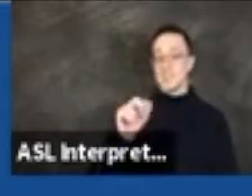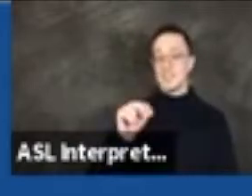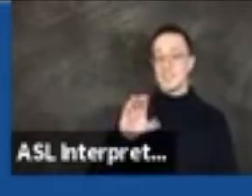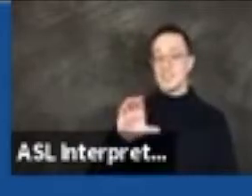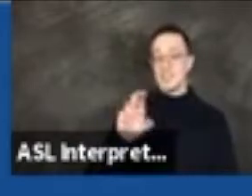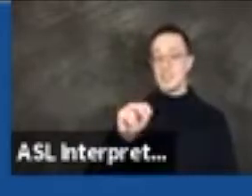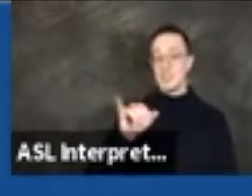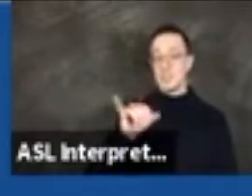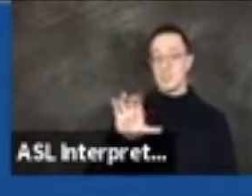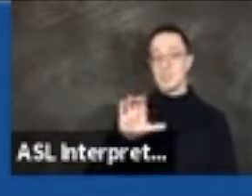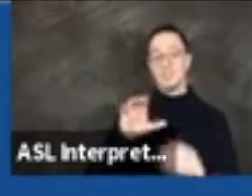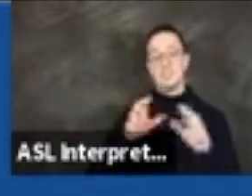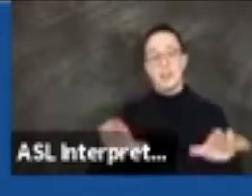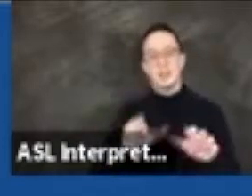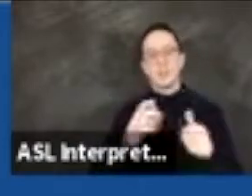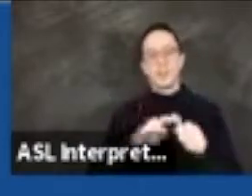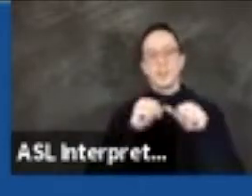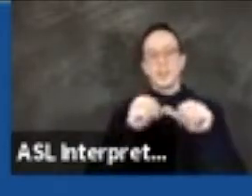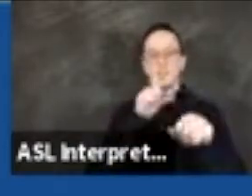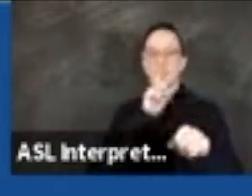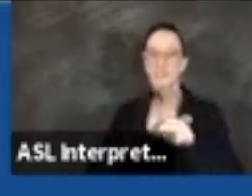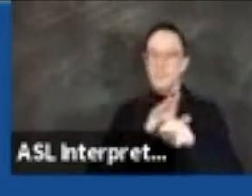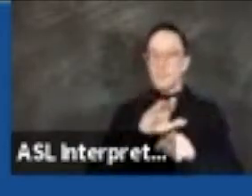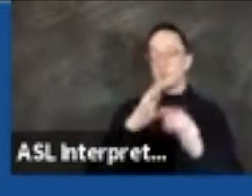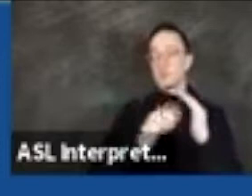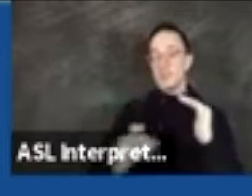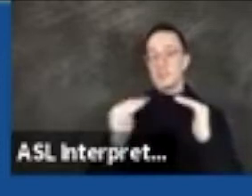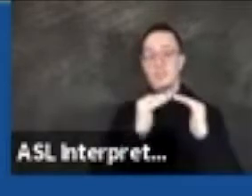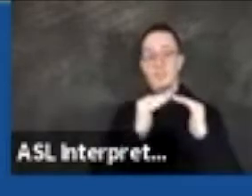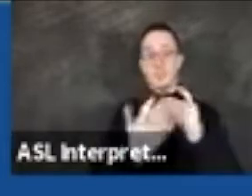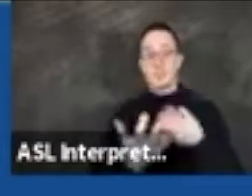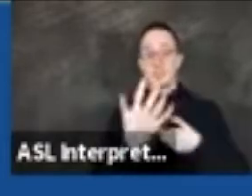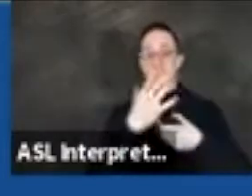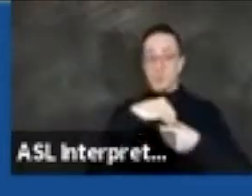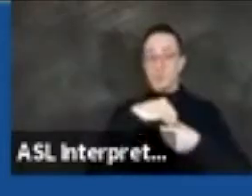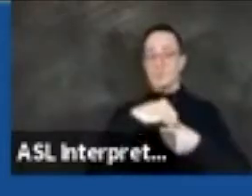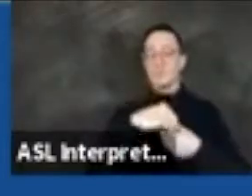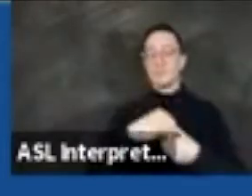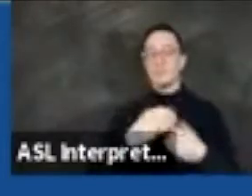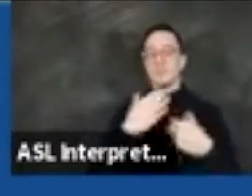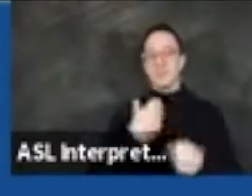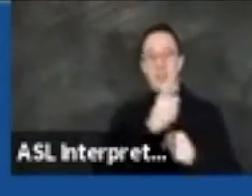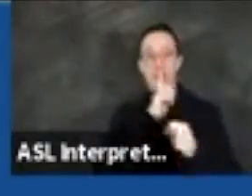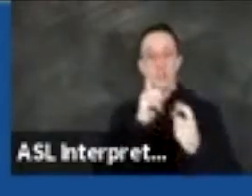EQUITY AND INCLUSION AGENDAS TO SERVE THE FIELD AND ENSURE THAT POWER, FUNDING, OPPORTUNITIES,